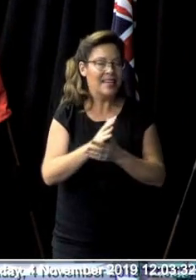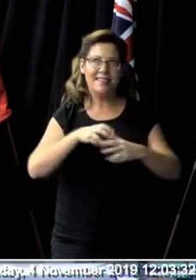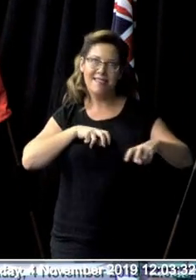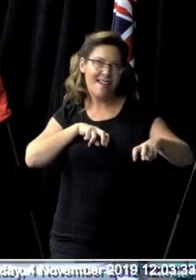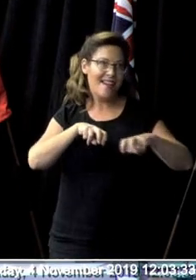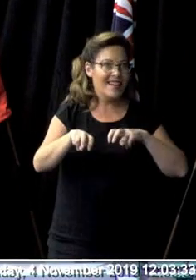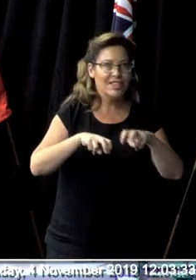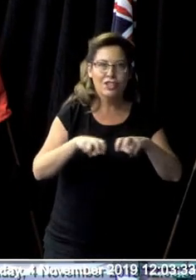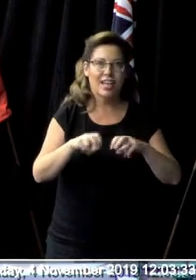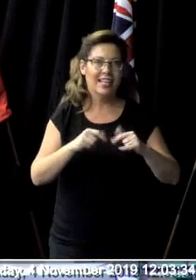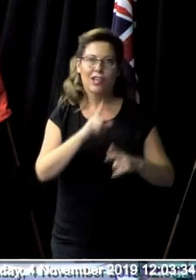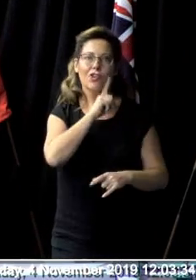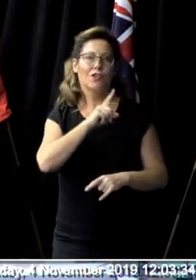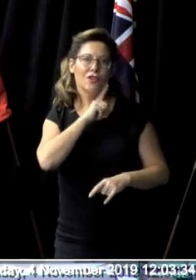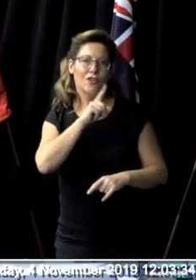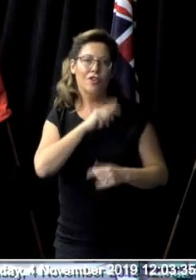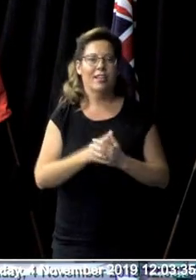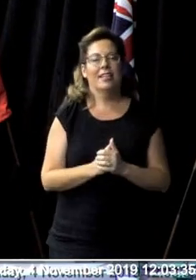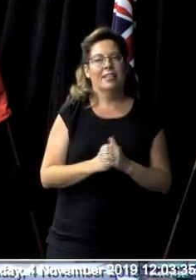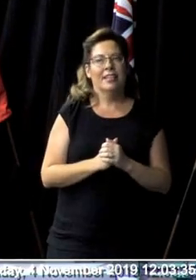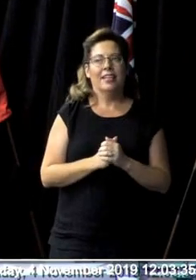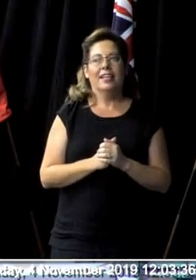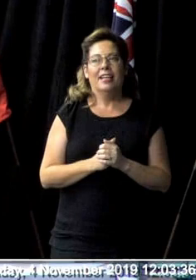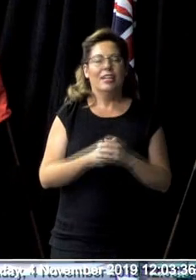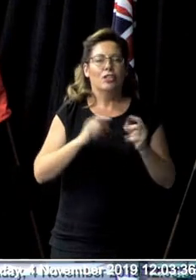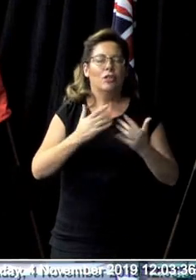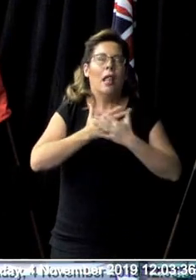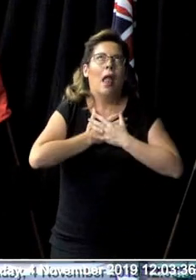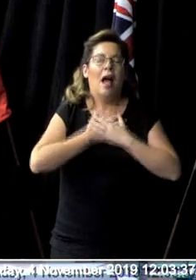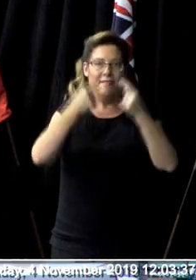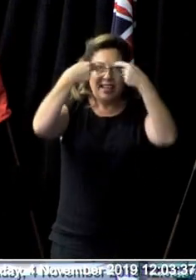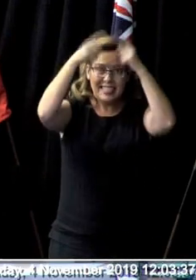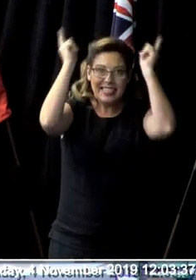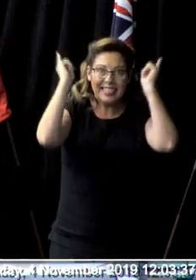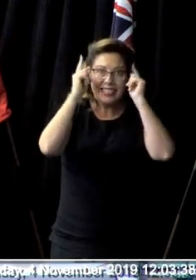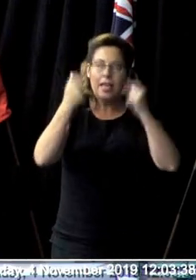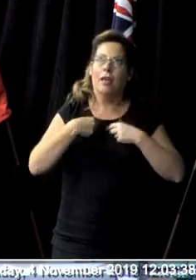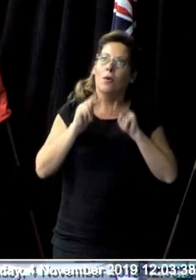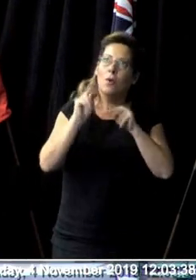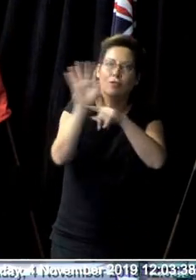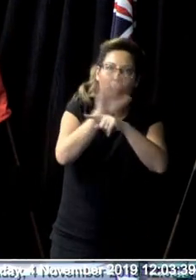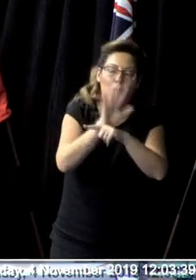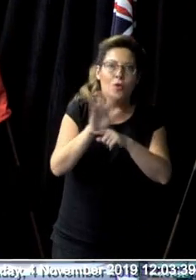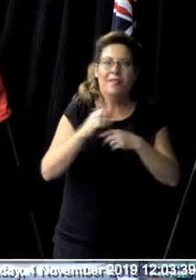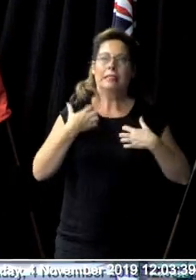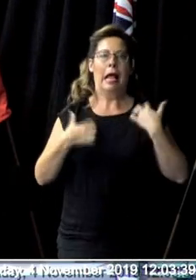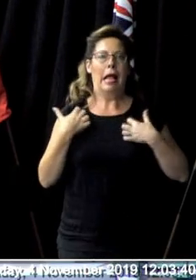her favourite movie at the moment is Maleficent Mistress of Evil. She is extremely independent.